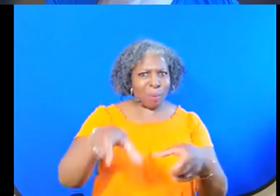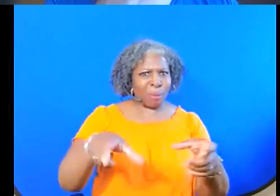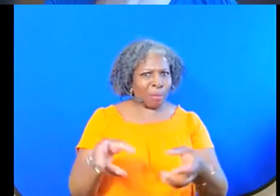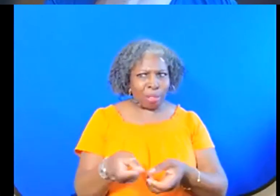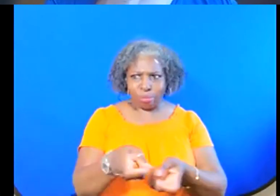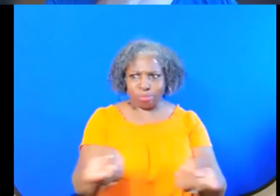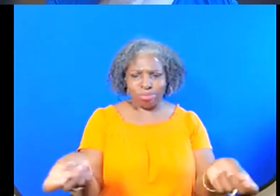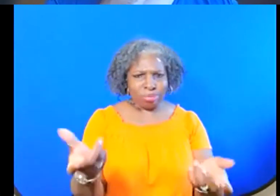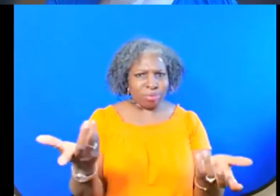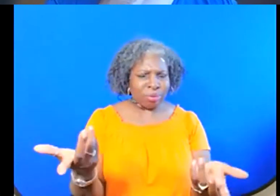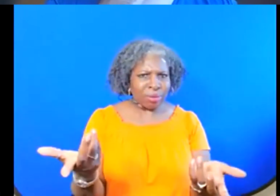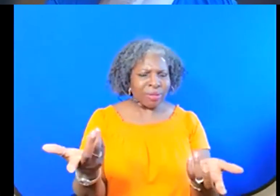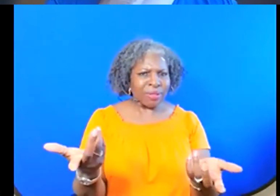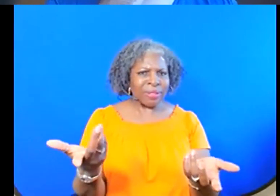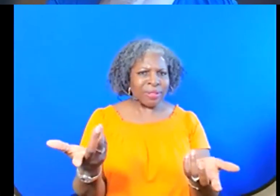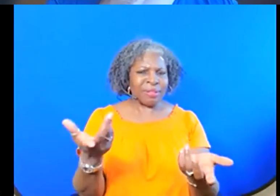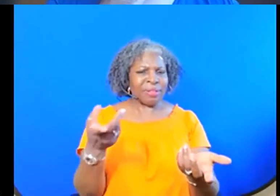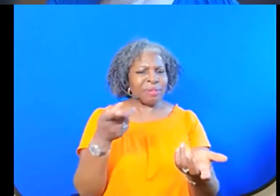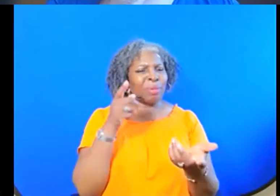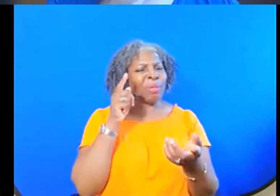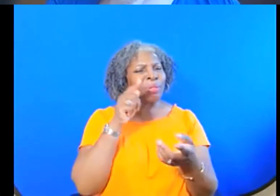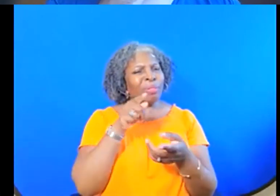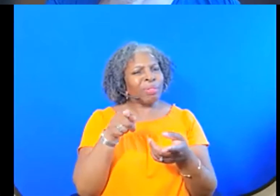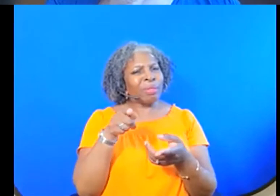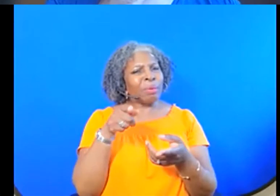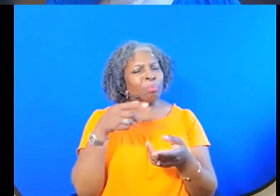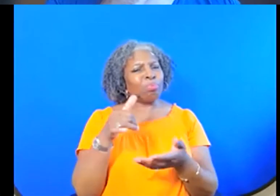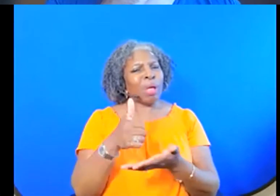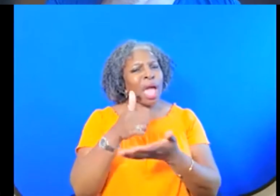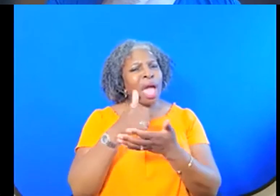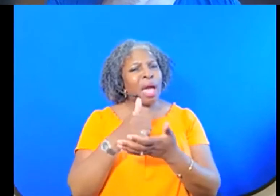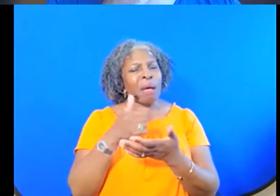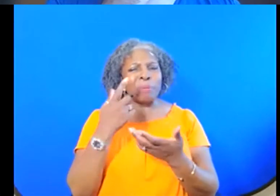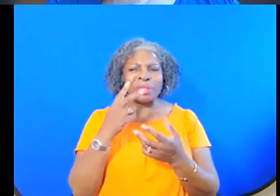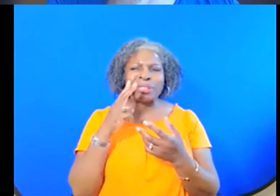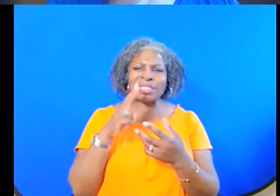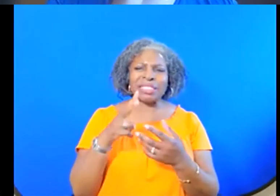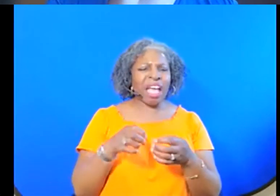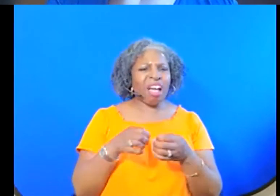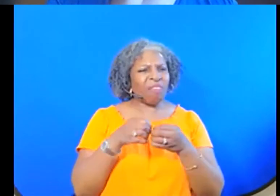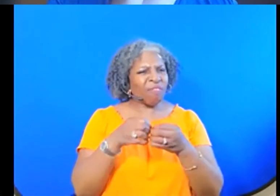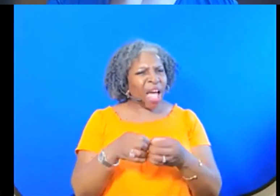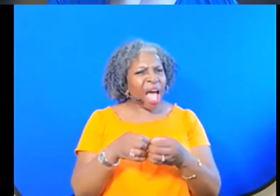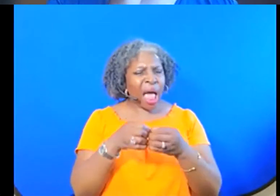And they helped me you know, just to kind of see the value in having this place at the table with